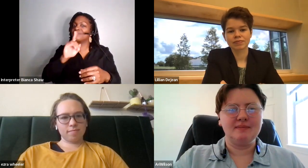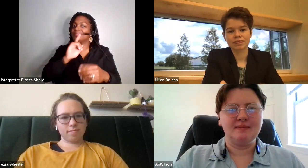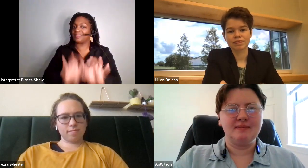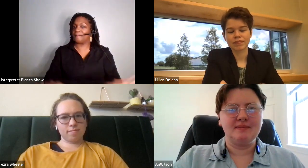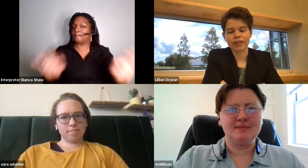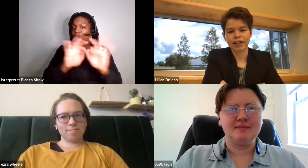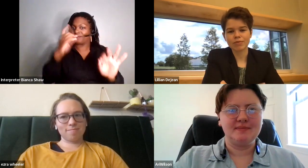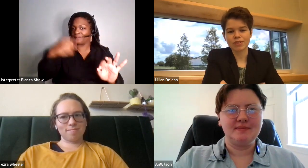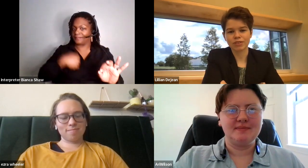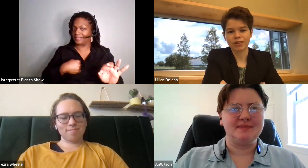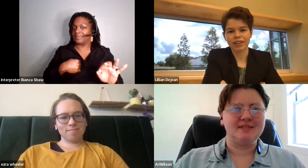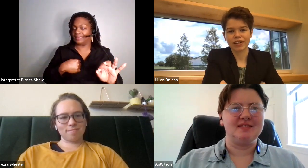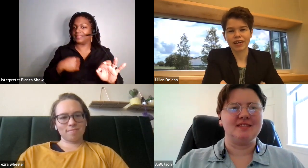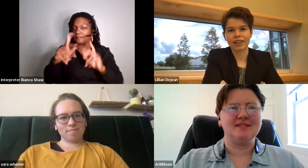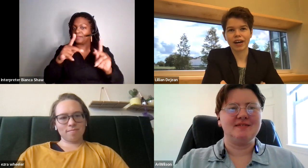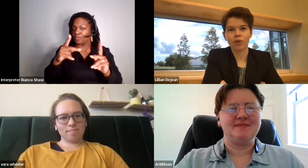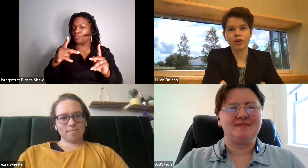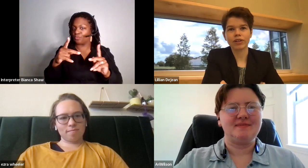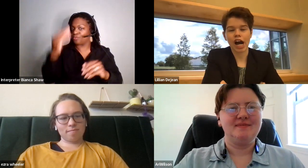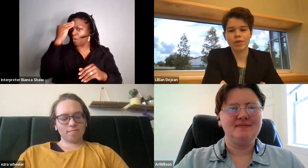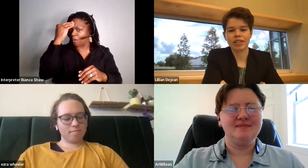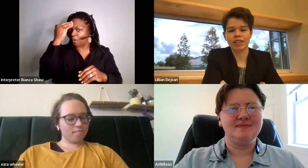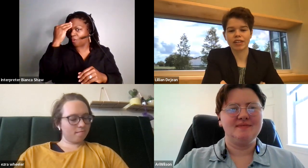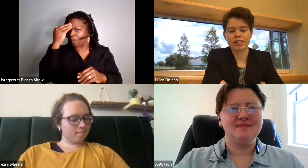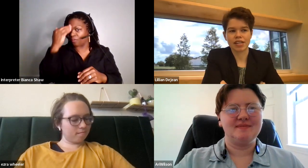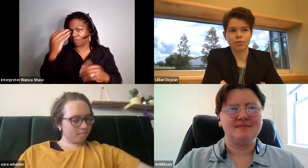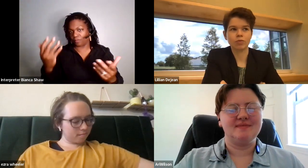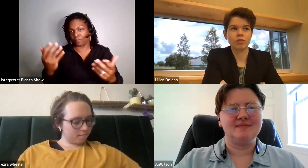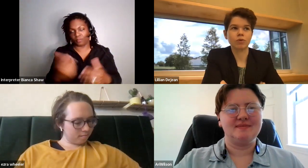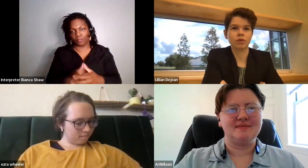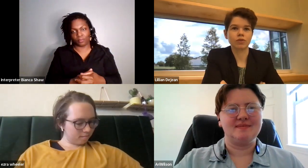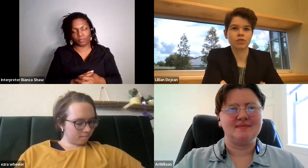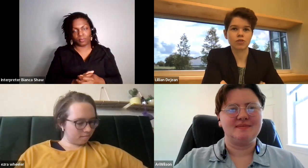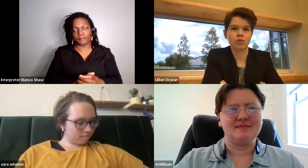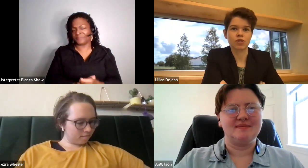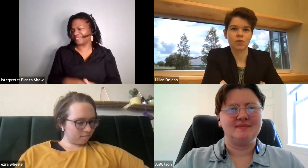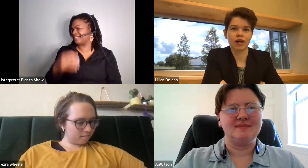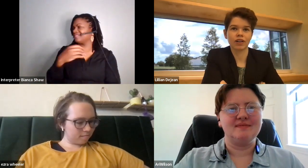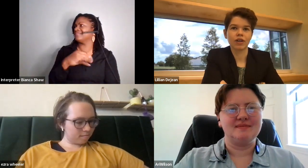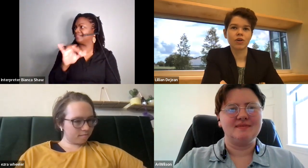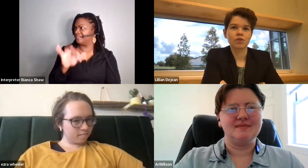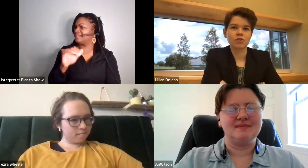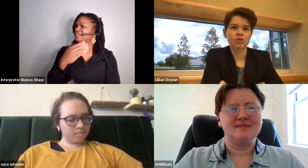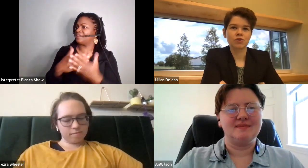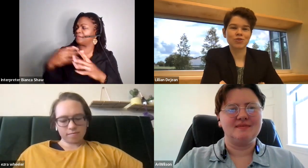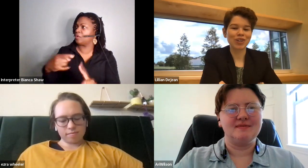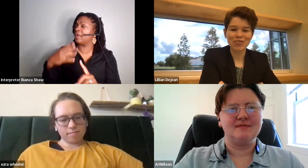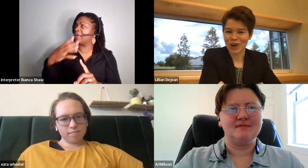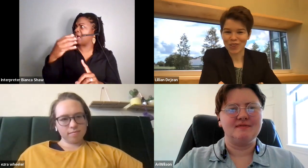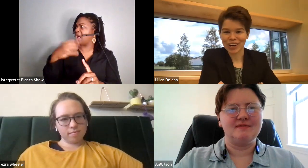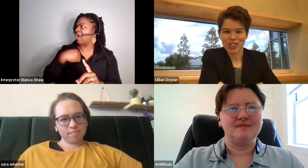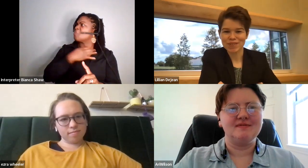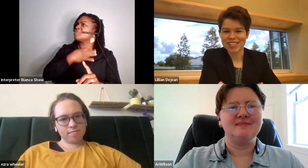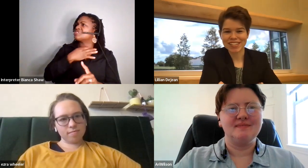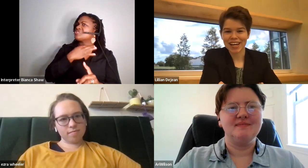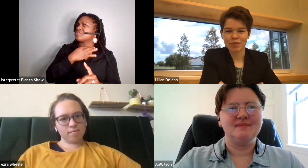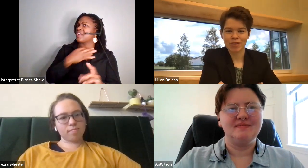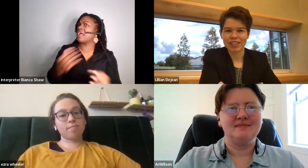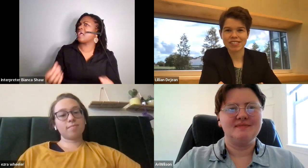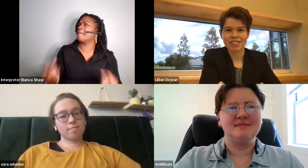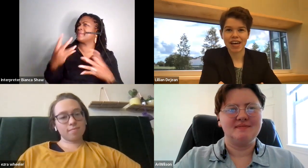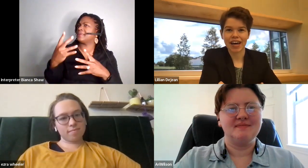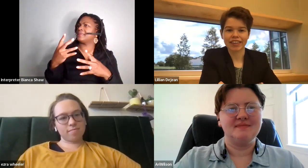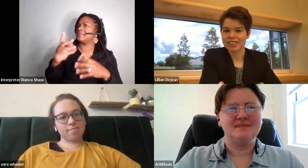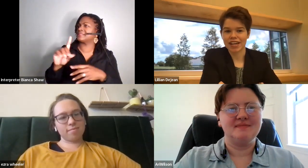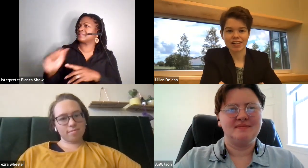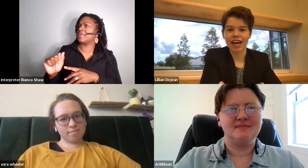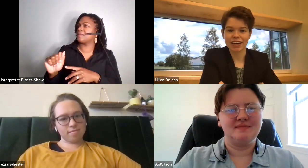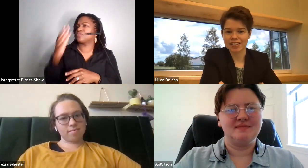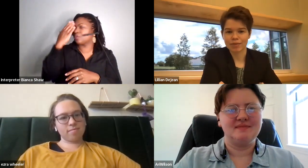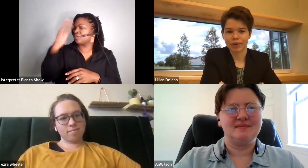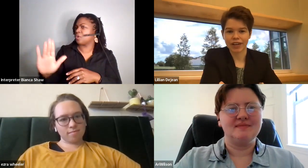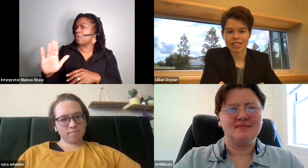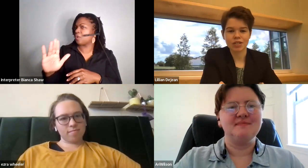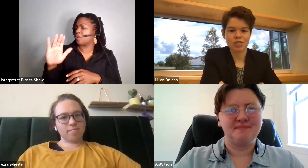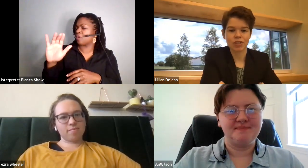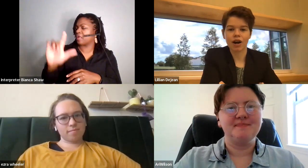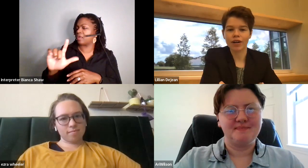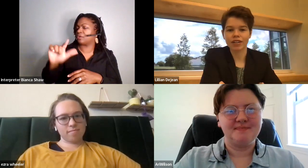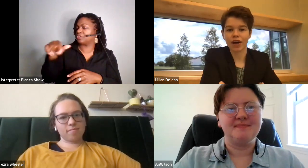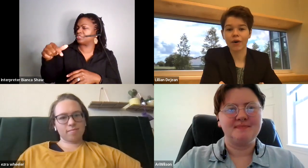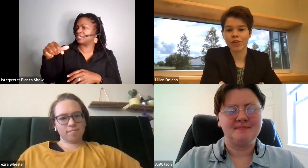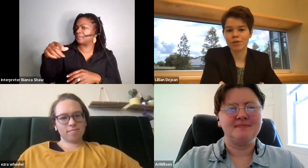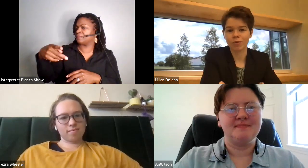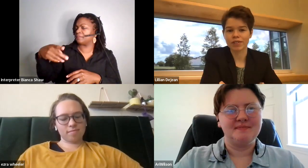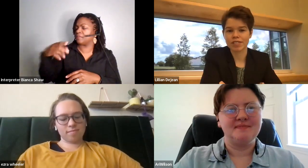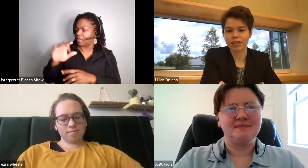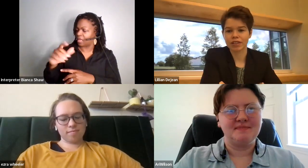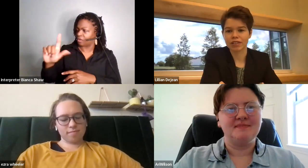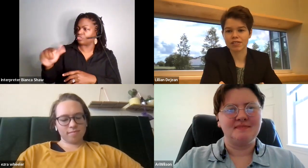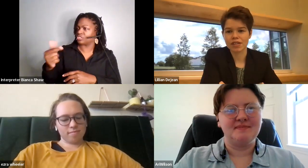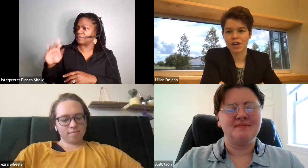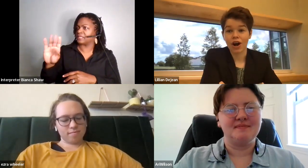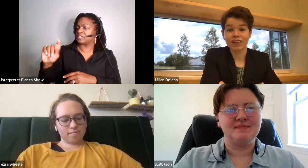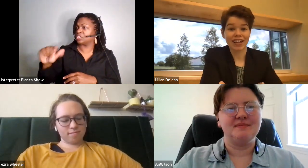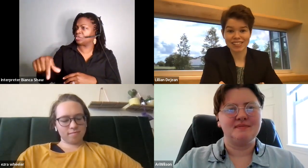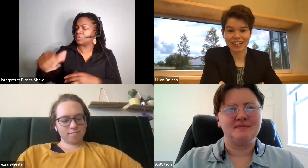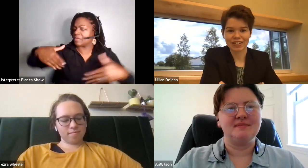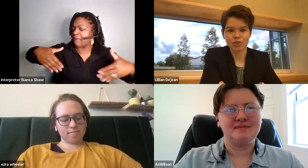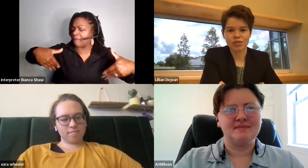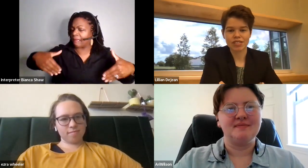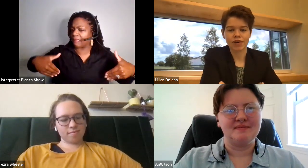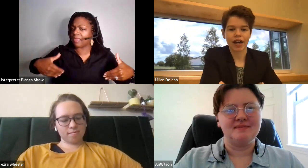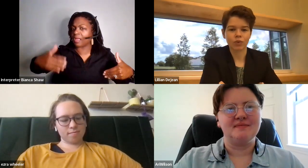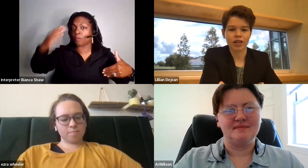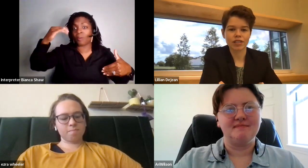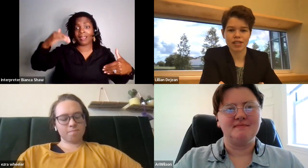me absolutely. and I wonder how many disabled people to as well don't even know the LGBT yet, because that that sex ed isn't a place because we already know that people would disabilities are less likely to receive adequate